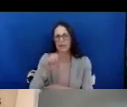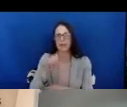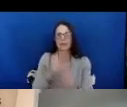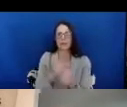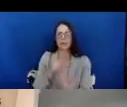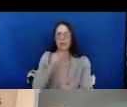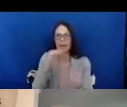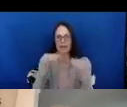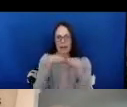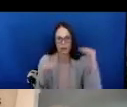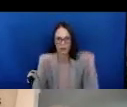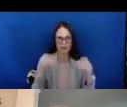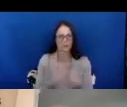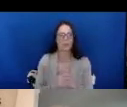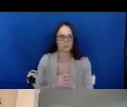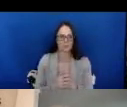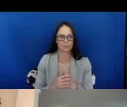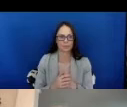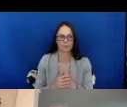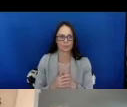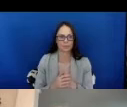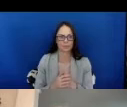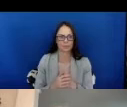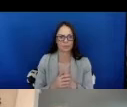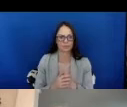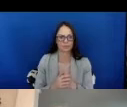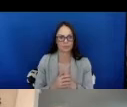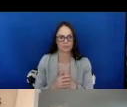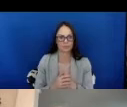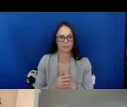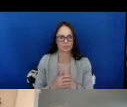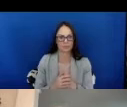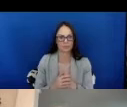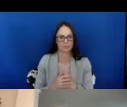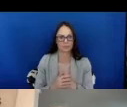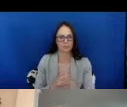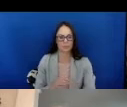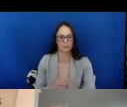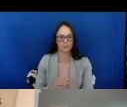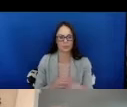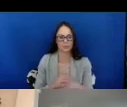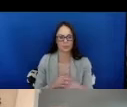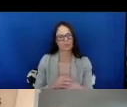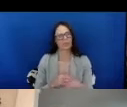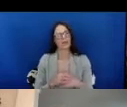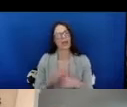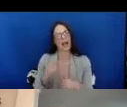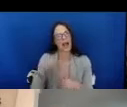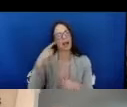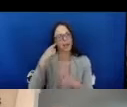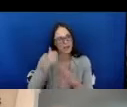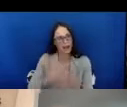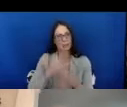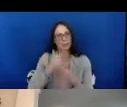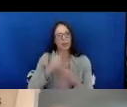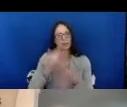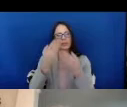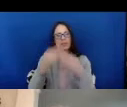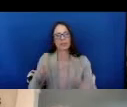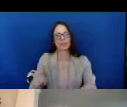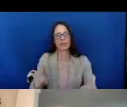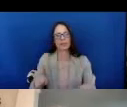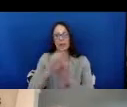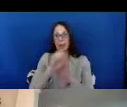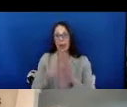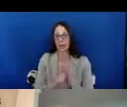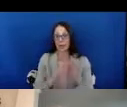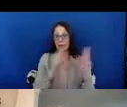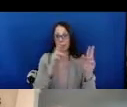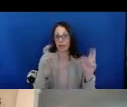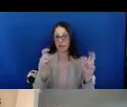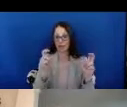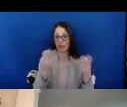15:58:49 I find it helpful to split the ethical issue into negative and positive obligations.